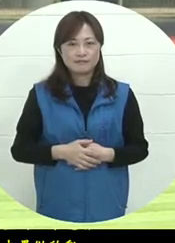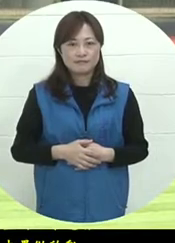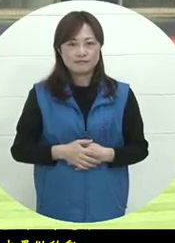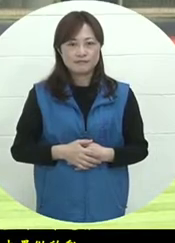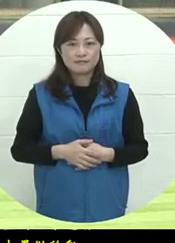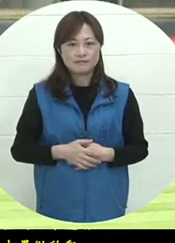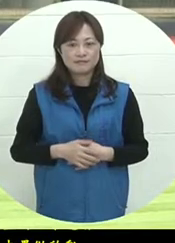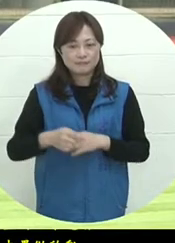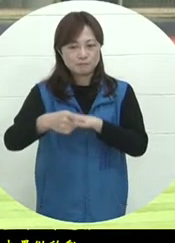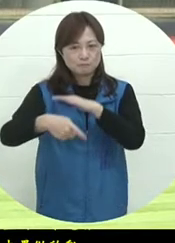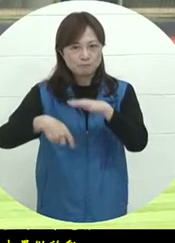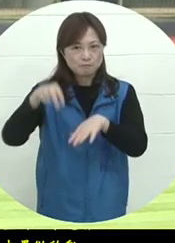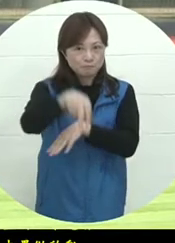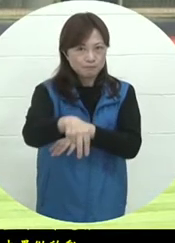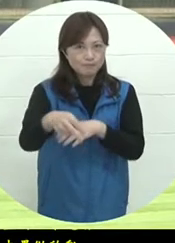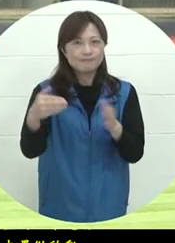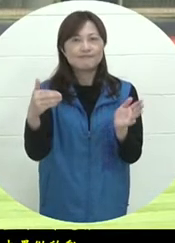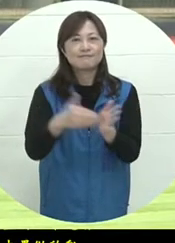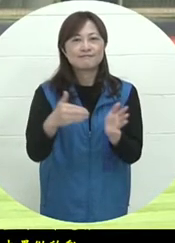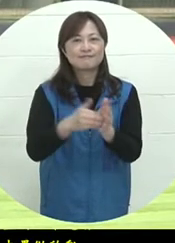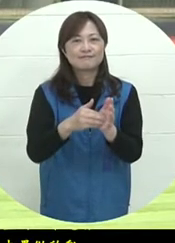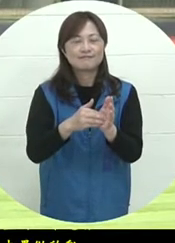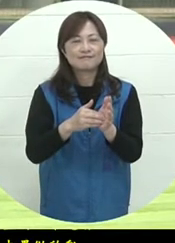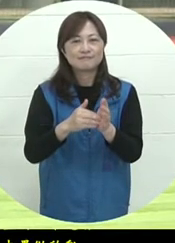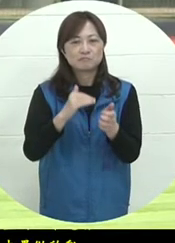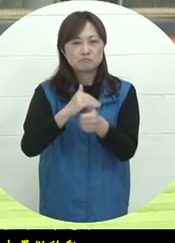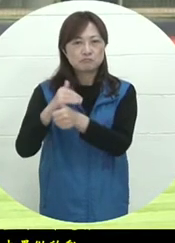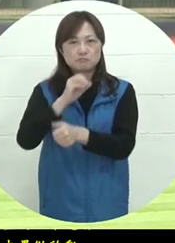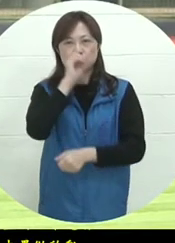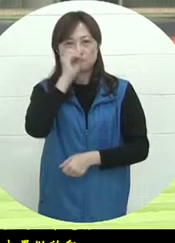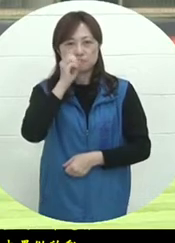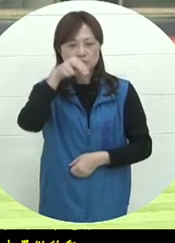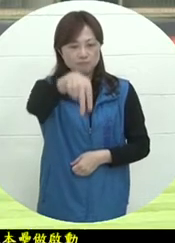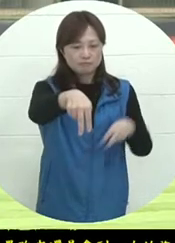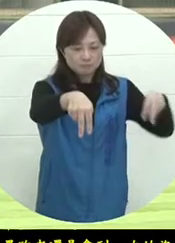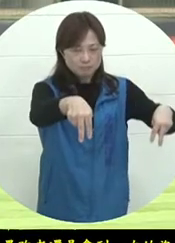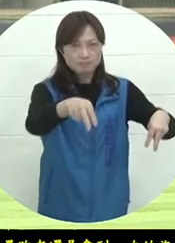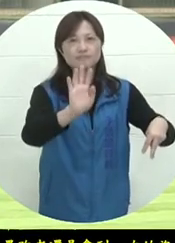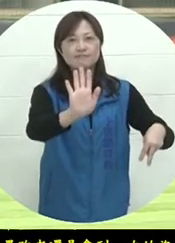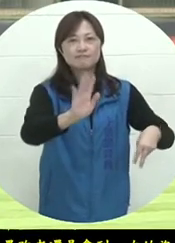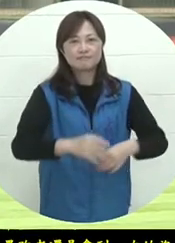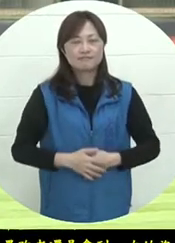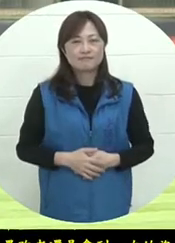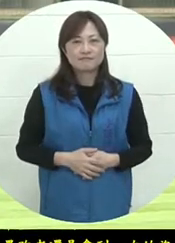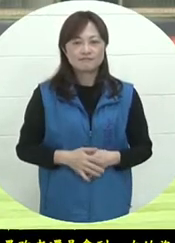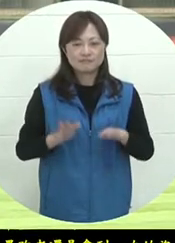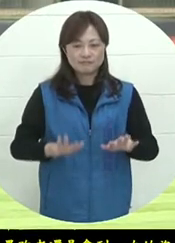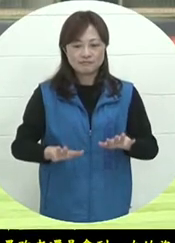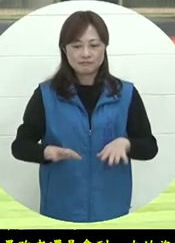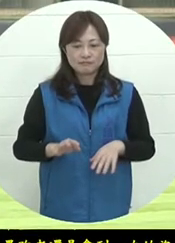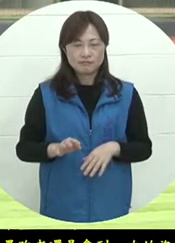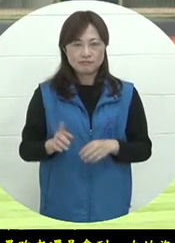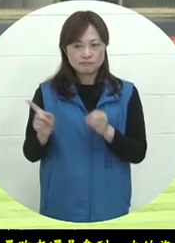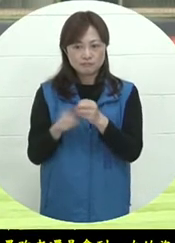, there was a situation with no one out, two and three, so the first two and two bats in the inning were followed by